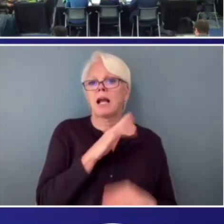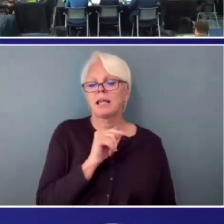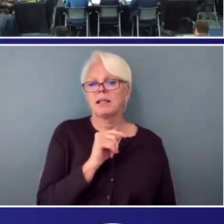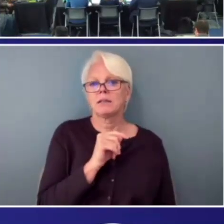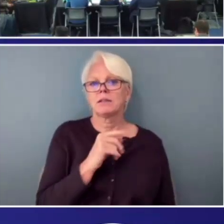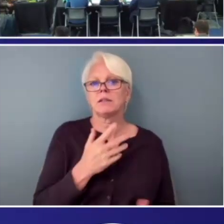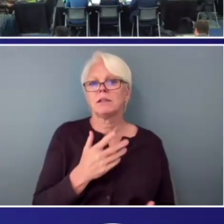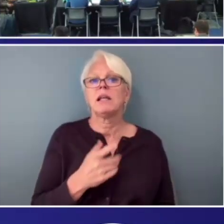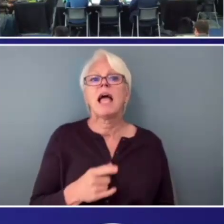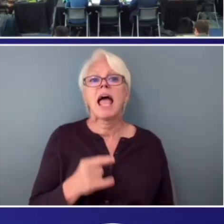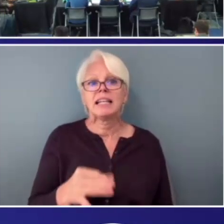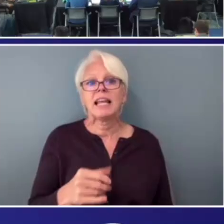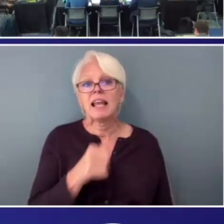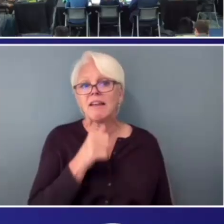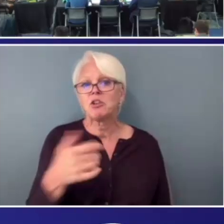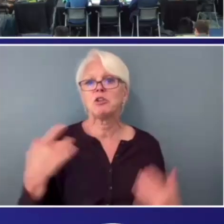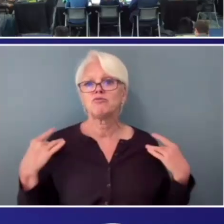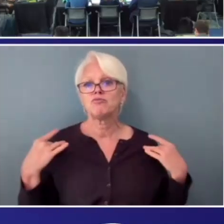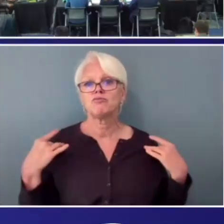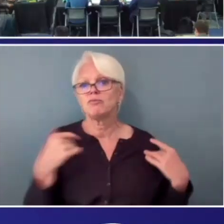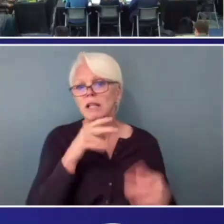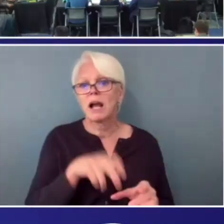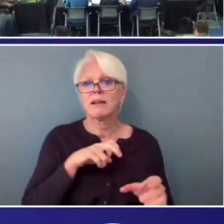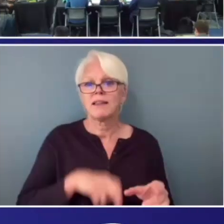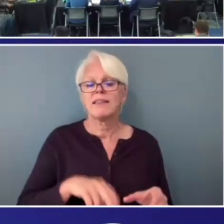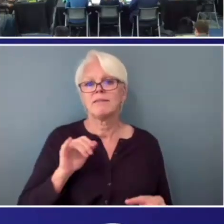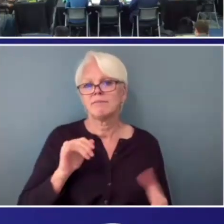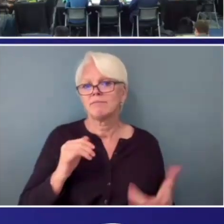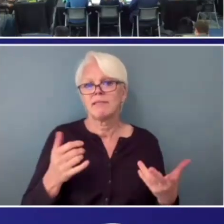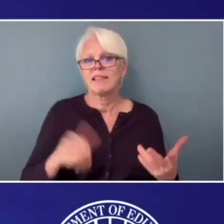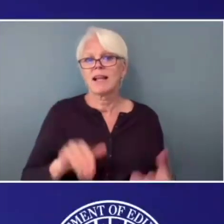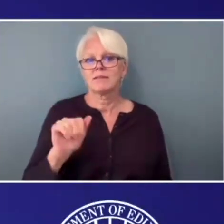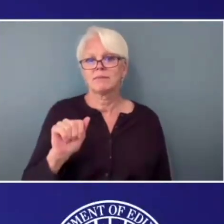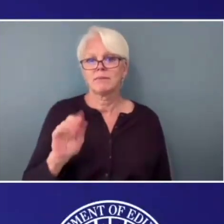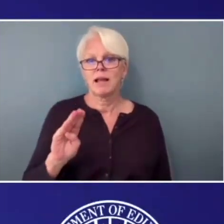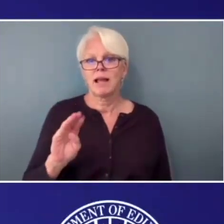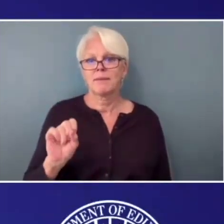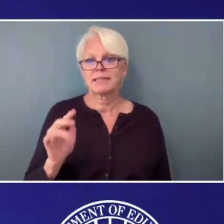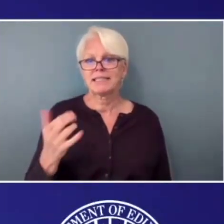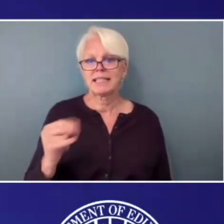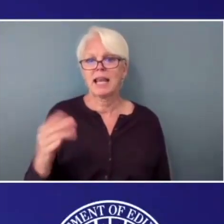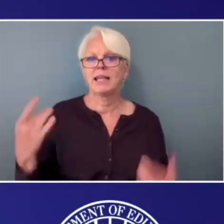participate in the pulse check, that would be an abstention. So if I can get thumbs.